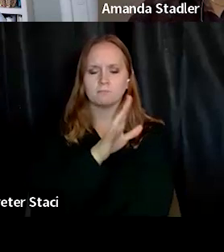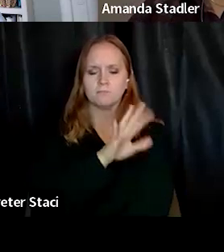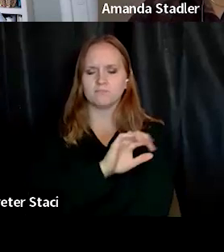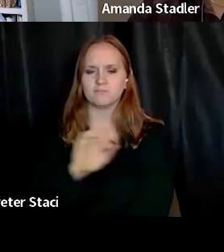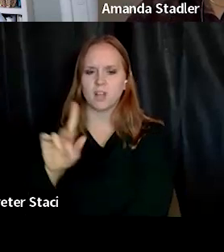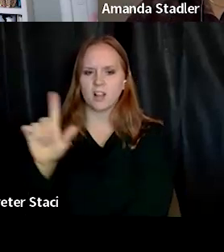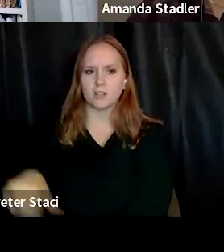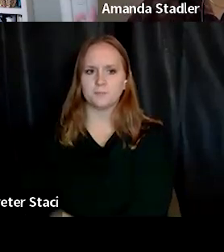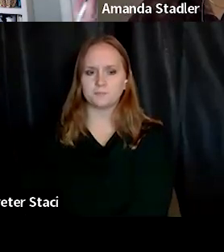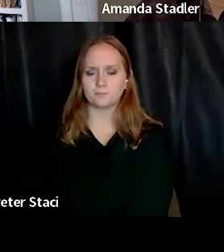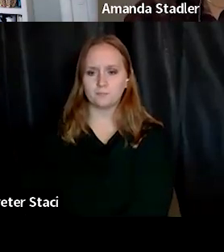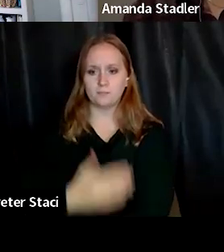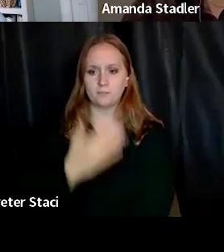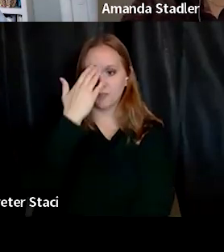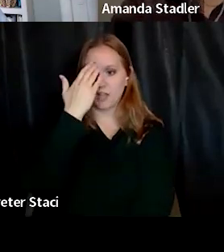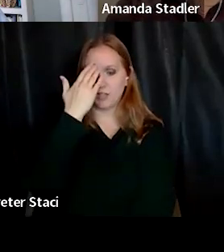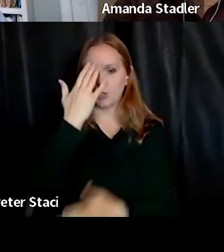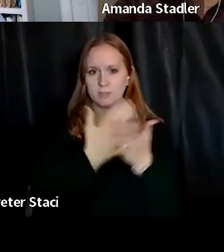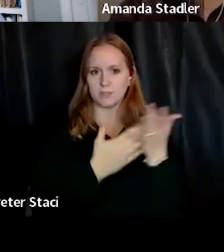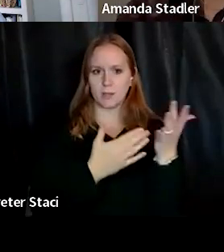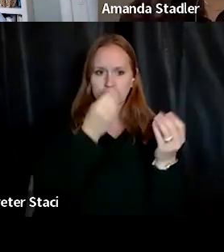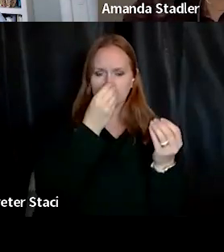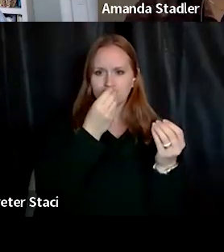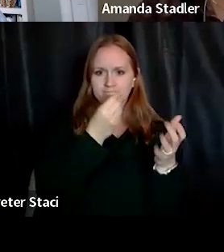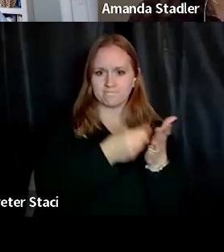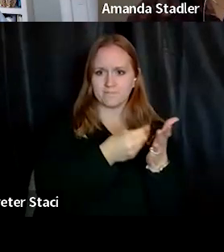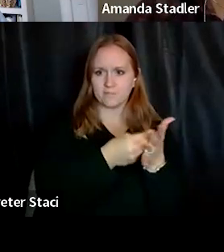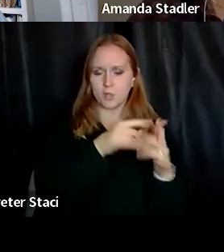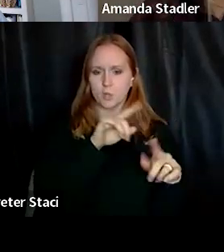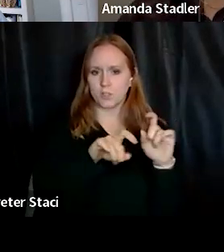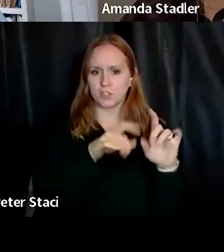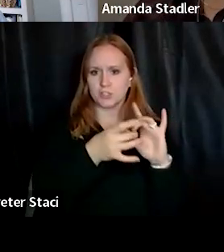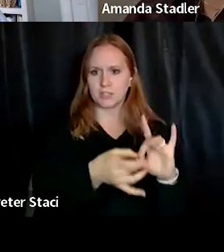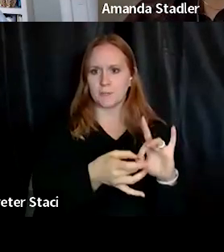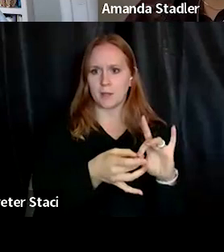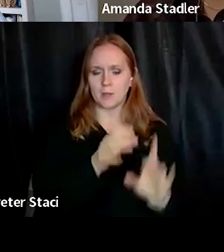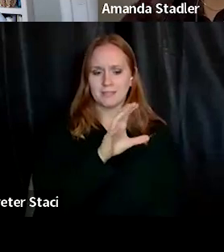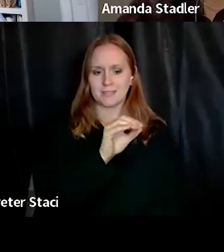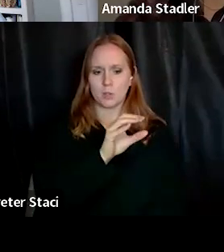And I know we have Texas and Missouri on this call. So CoCs may be a little bit different.